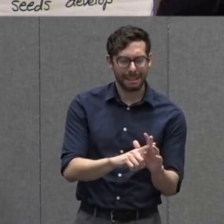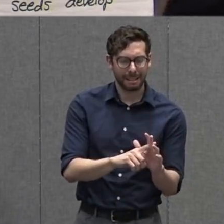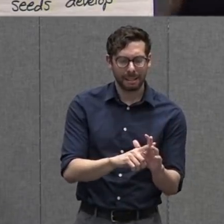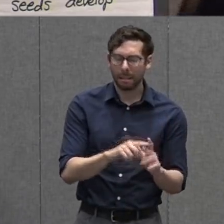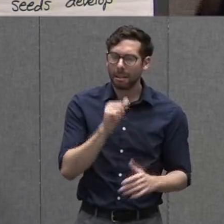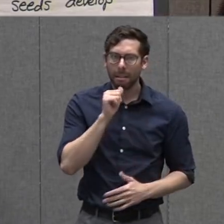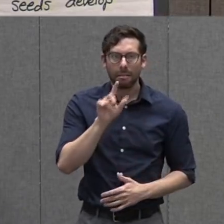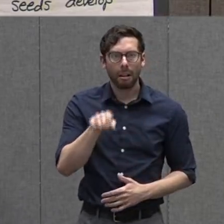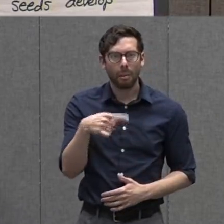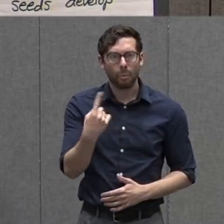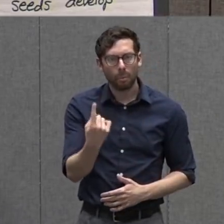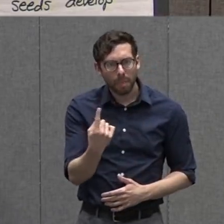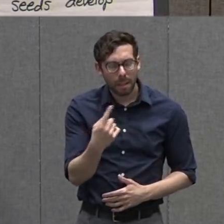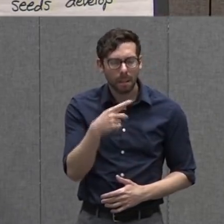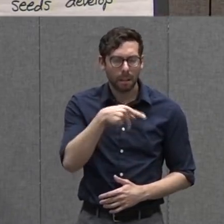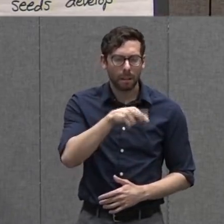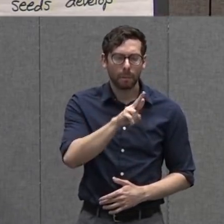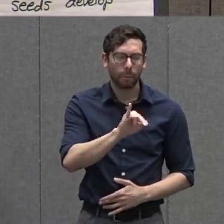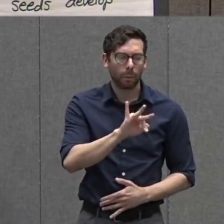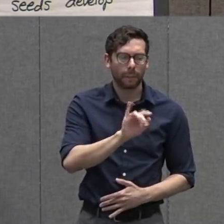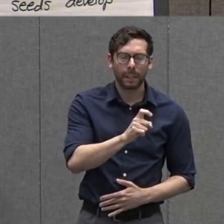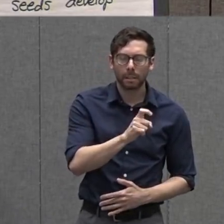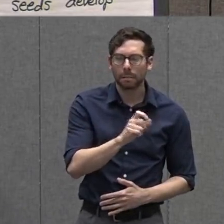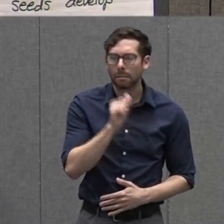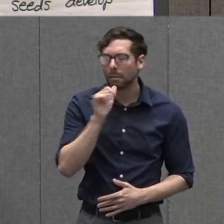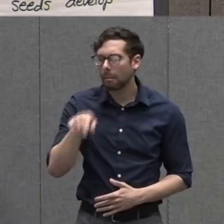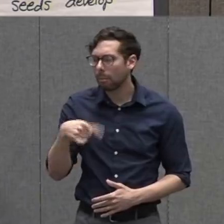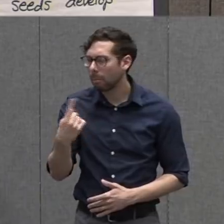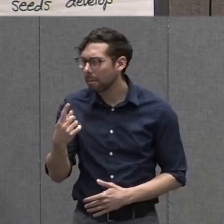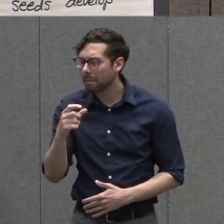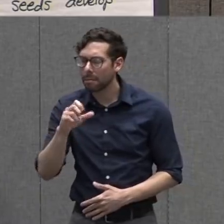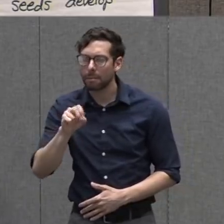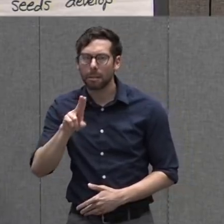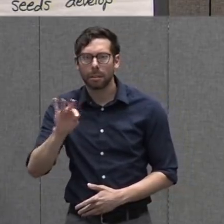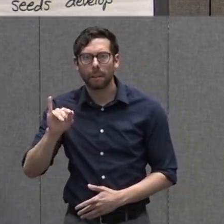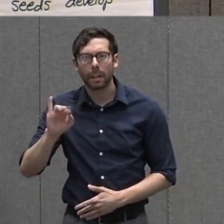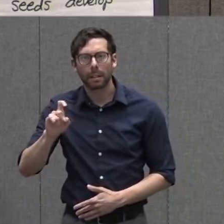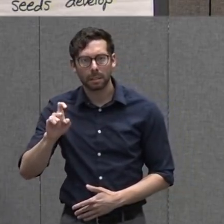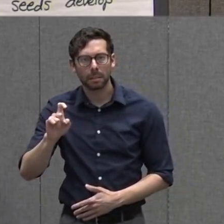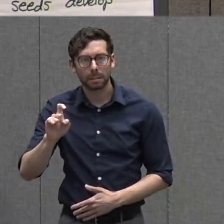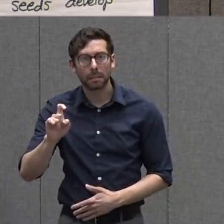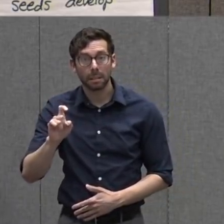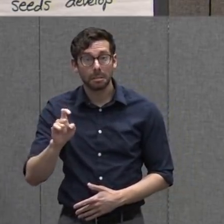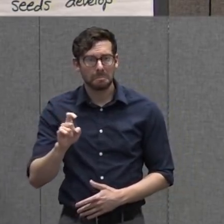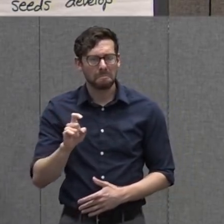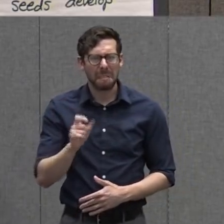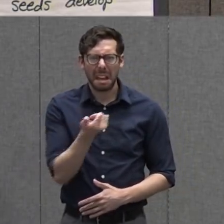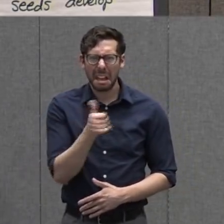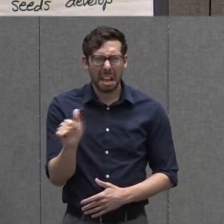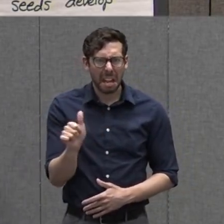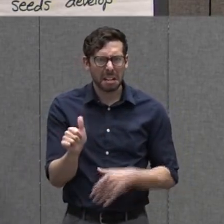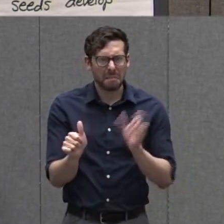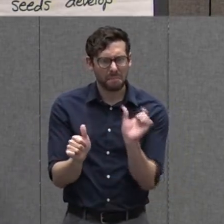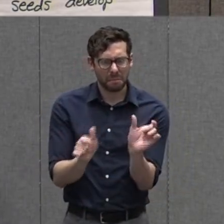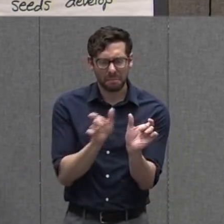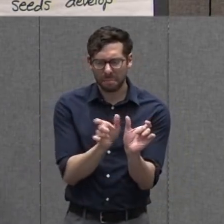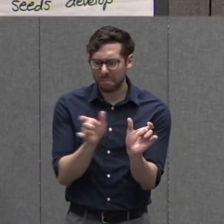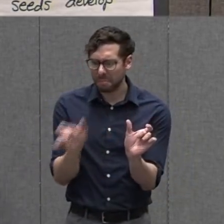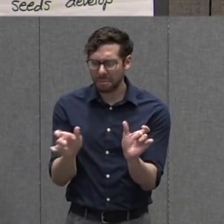It is in our Other category. We see the letters I and N as our common word parts that we see